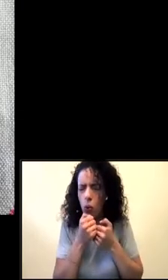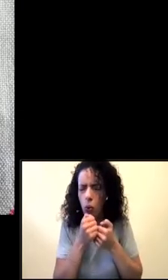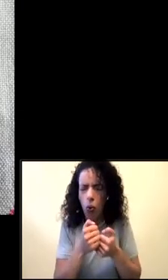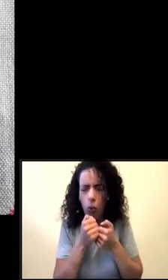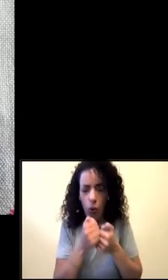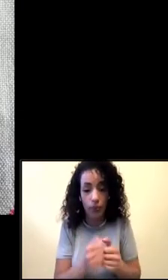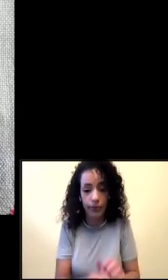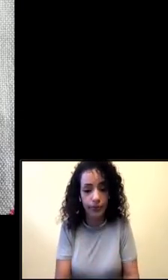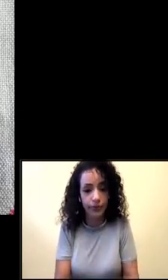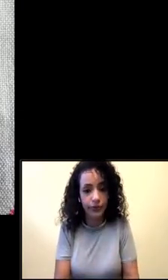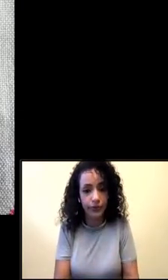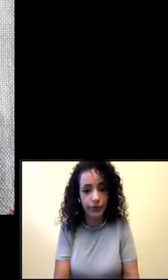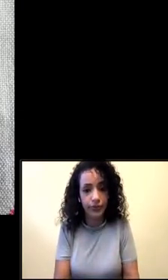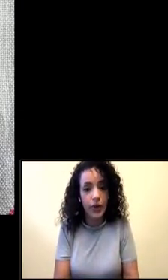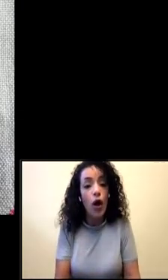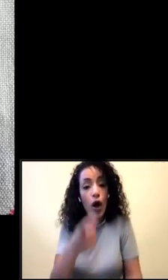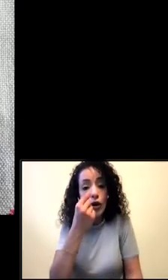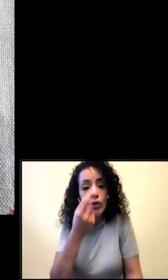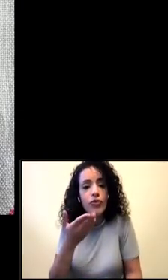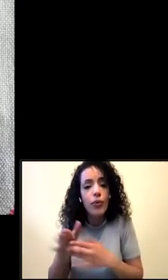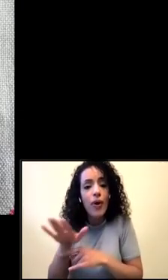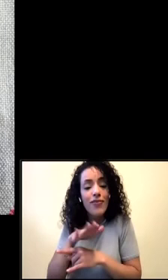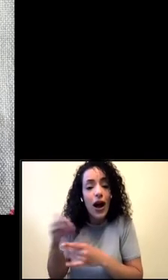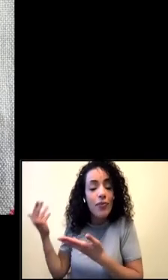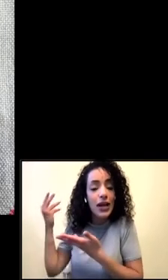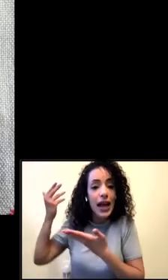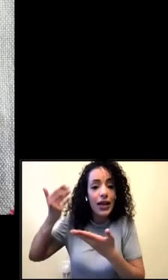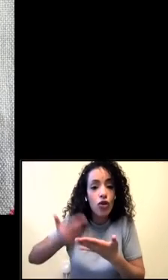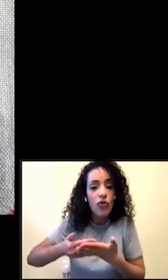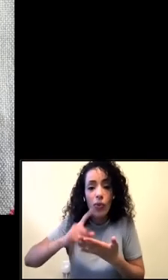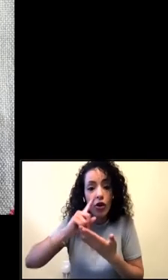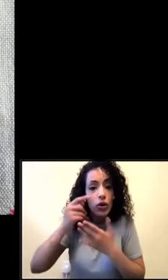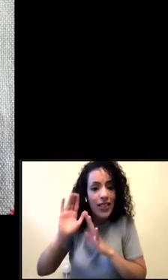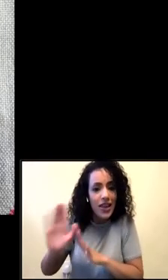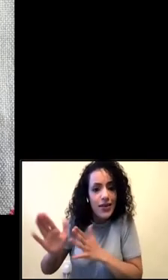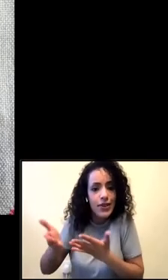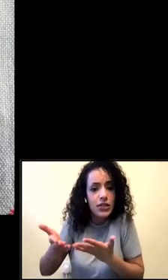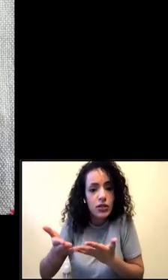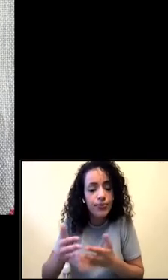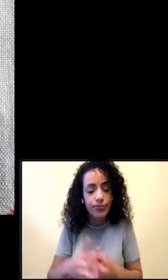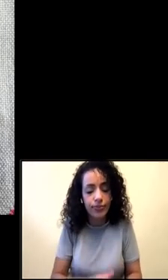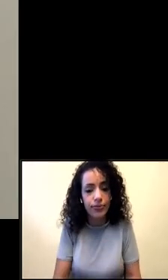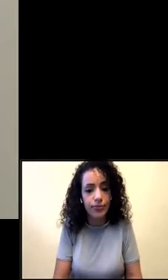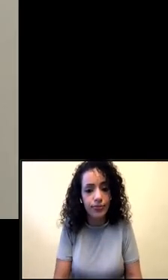it was an heirloom and it just couldn't be left behind or, can you go to the next slide please,